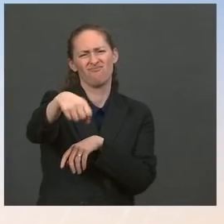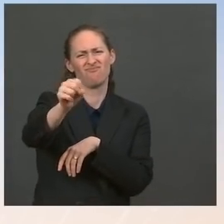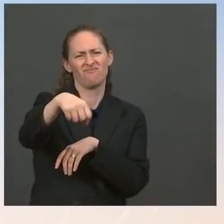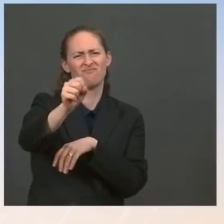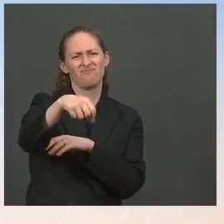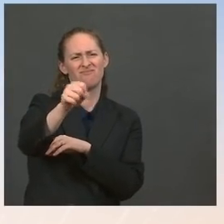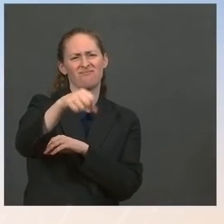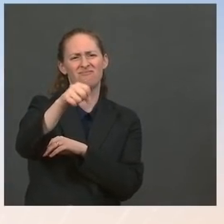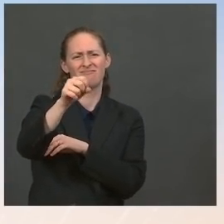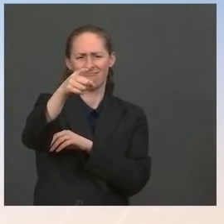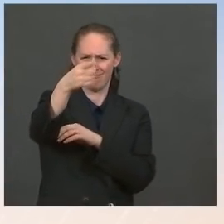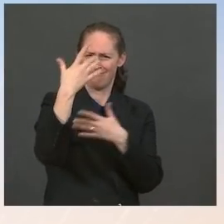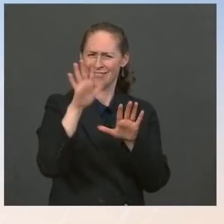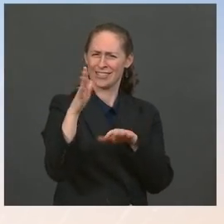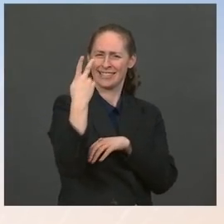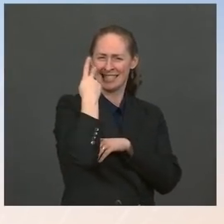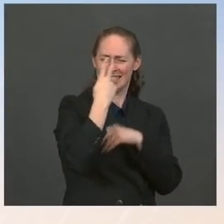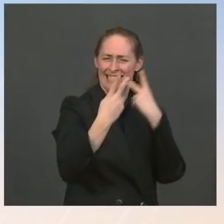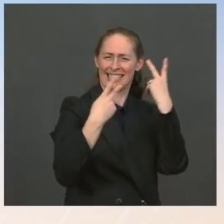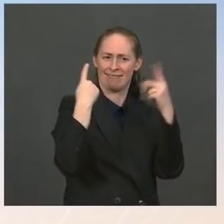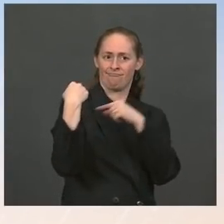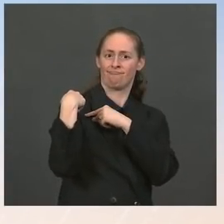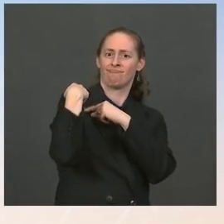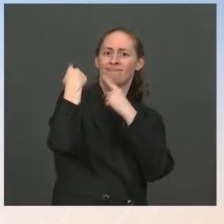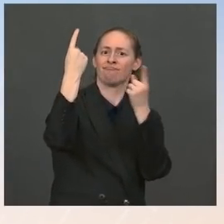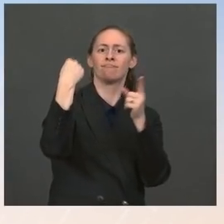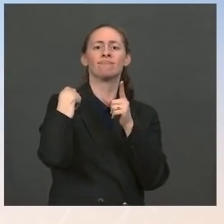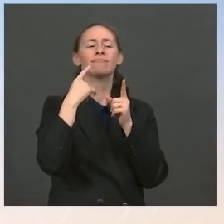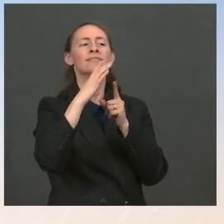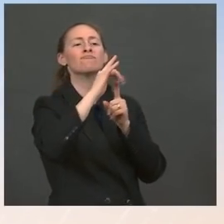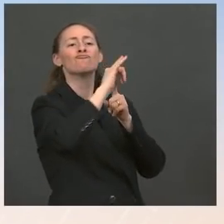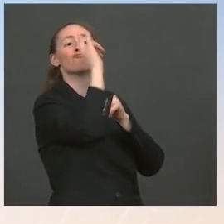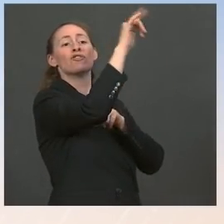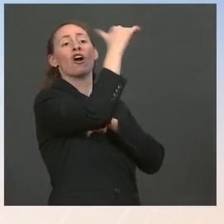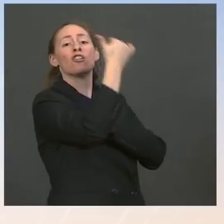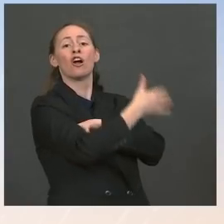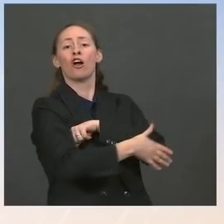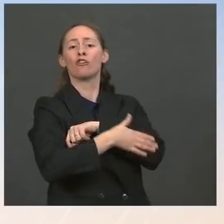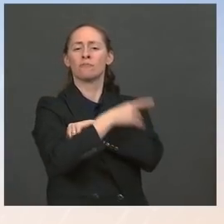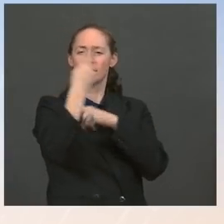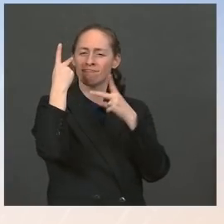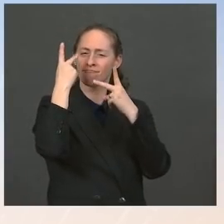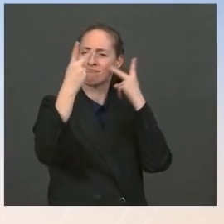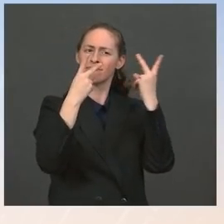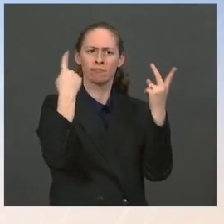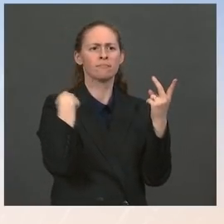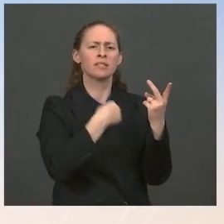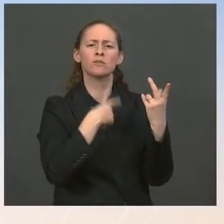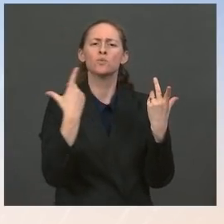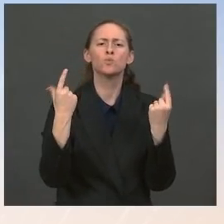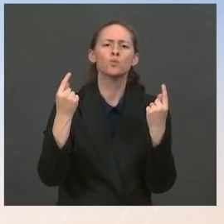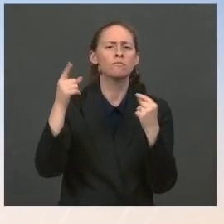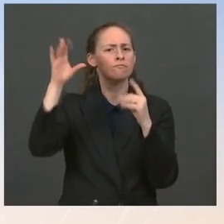We've been across the country -- in different regions of the country where the President has talked about his economic policy --